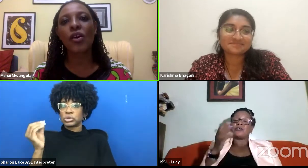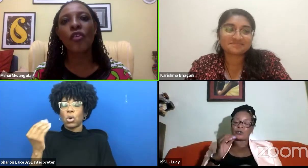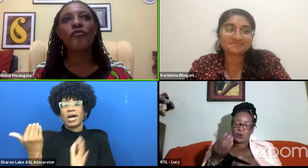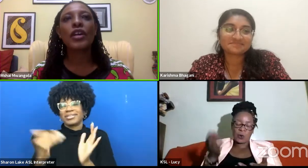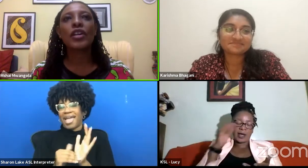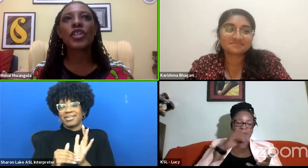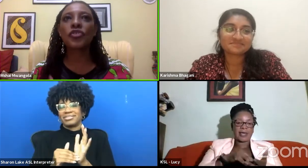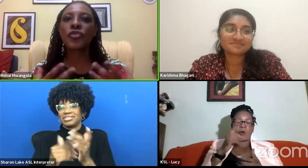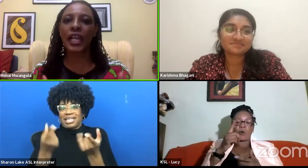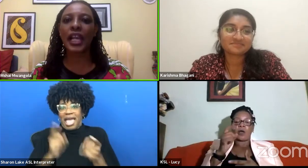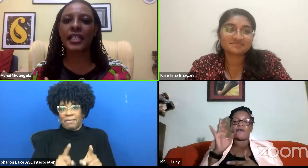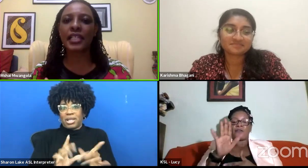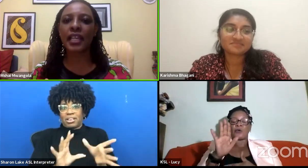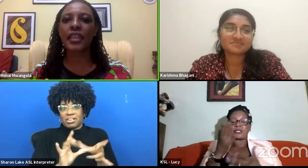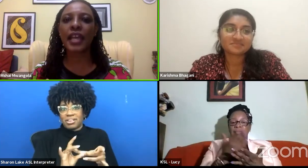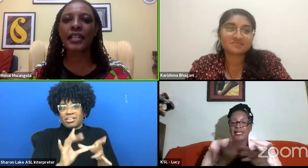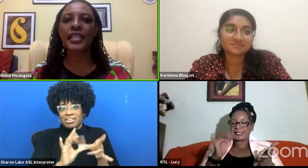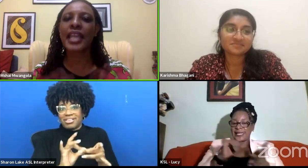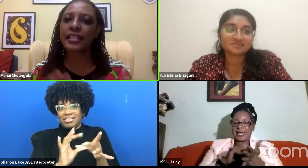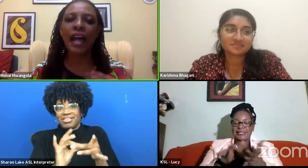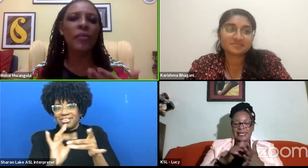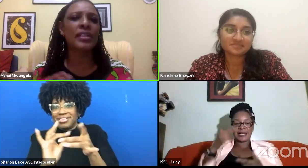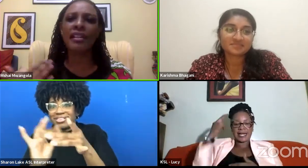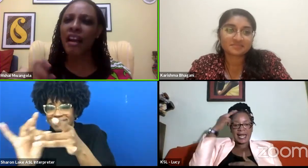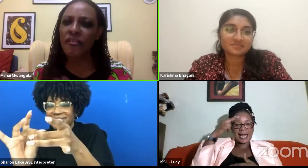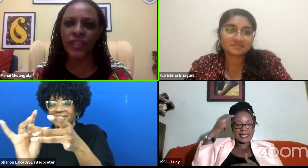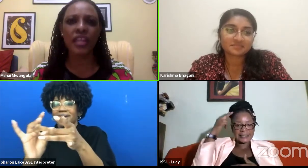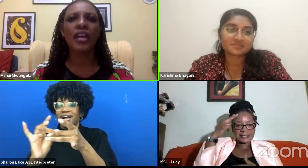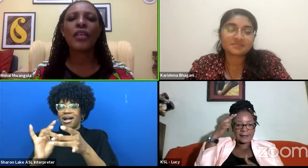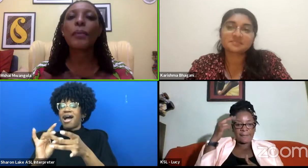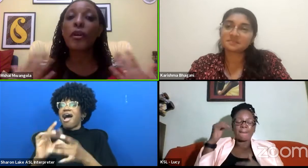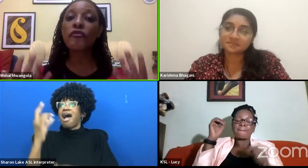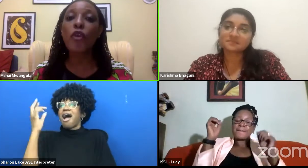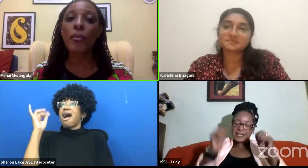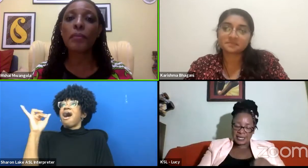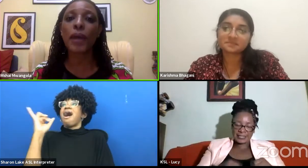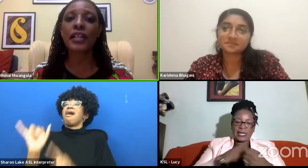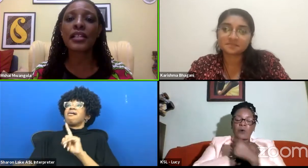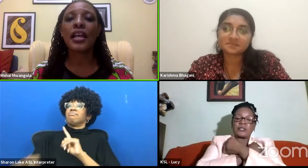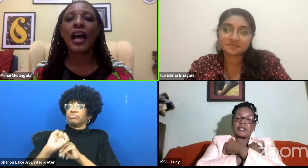of just realizing that, yes, I was loving the performing part.